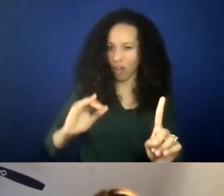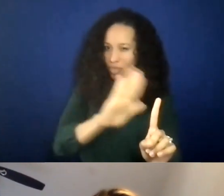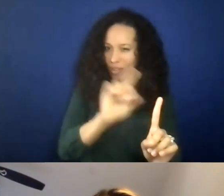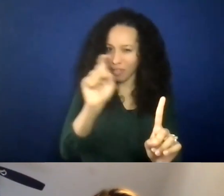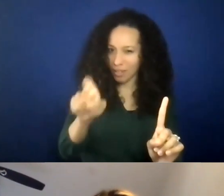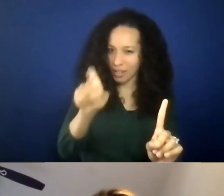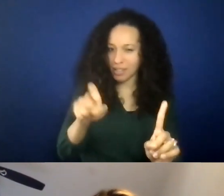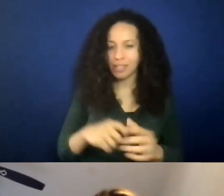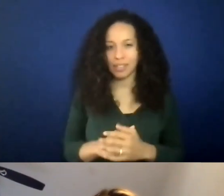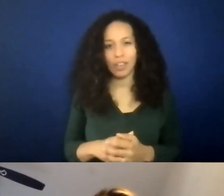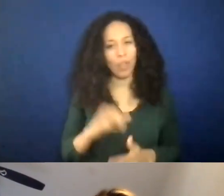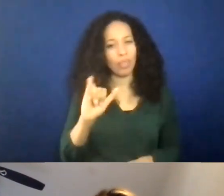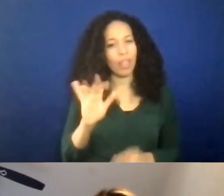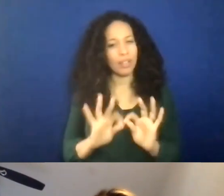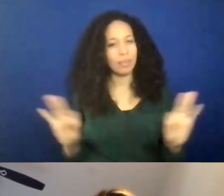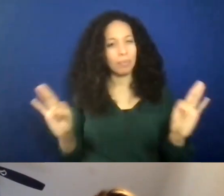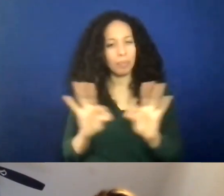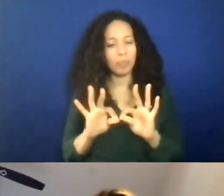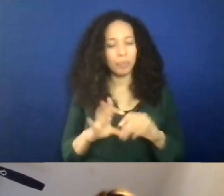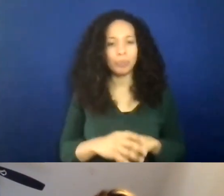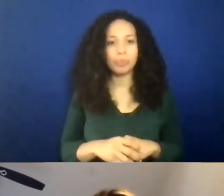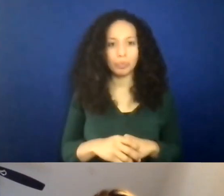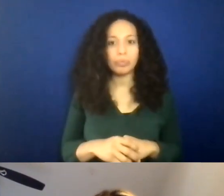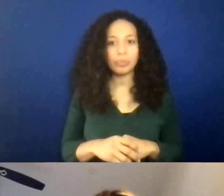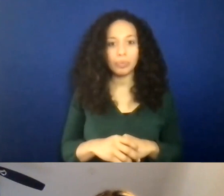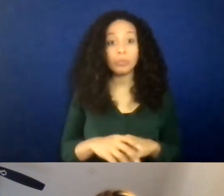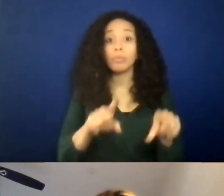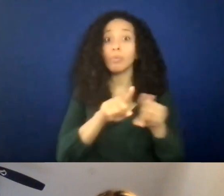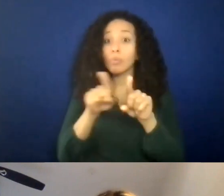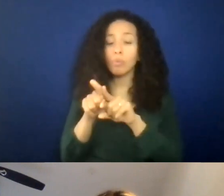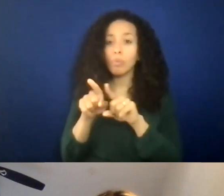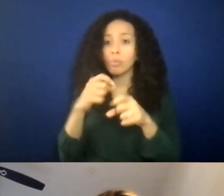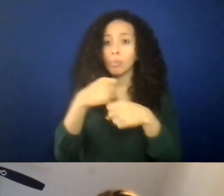and what Tawny was saying about just making sure you're asking those questions like: